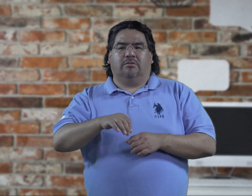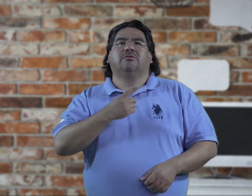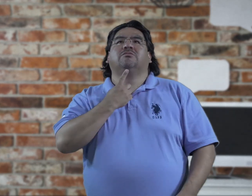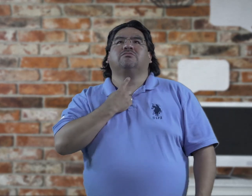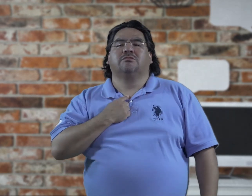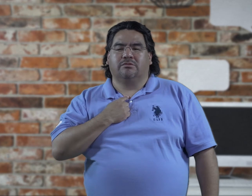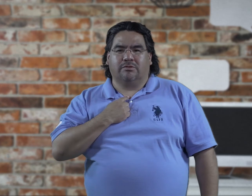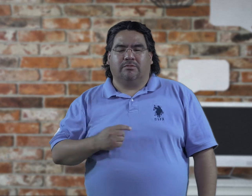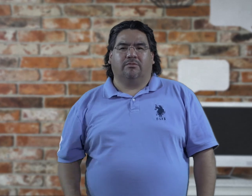Thirsty